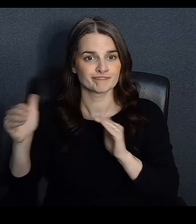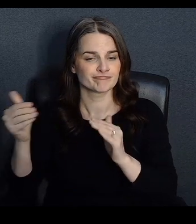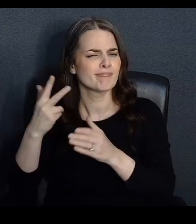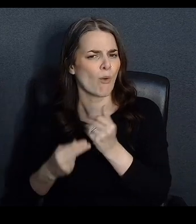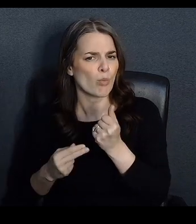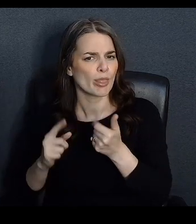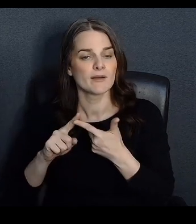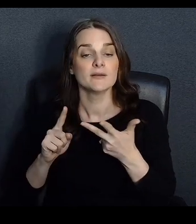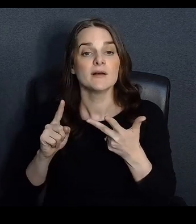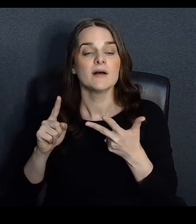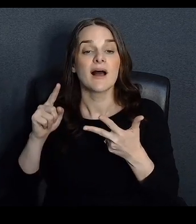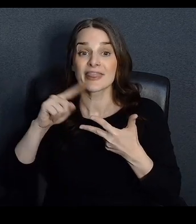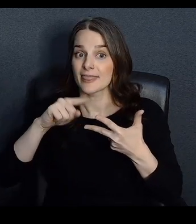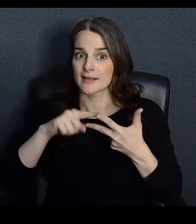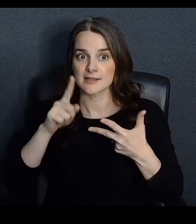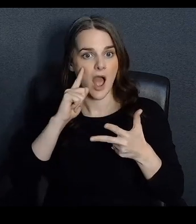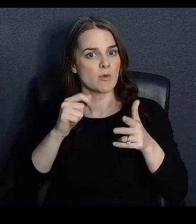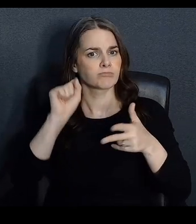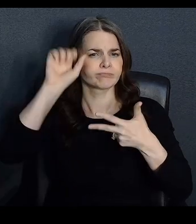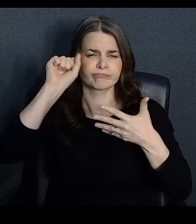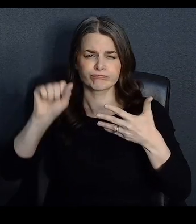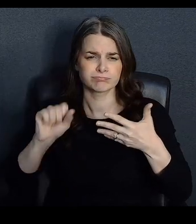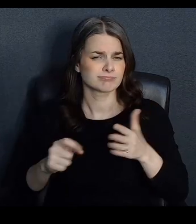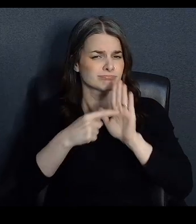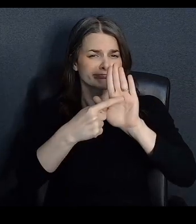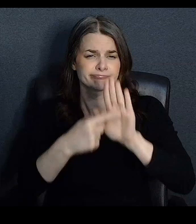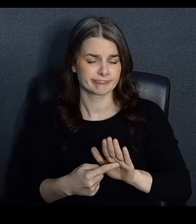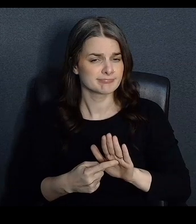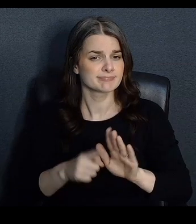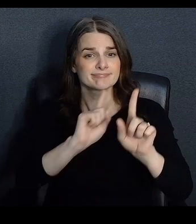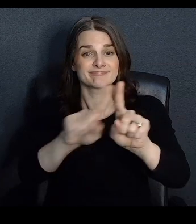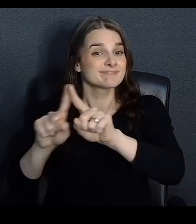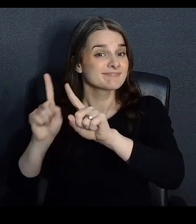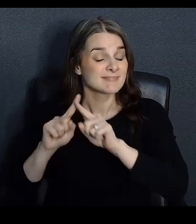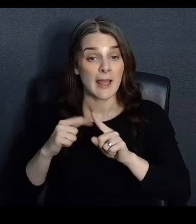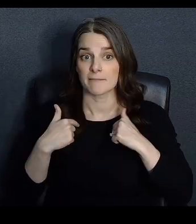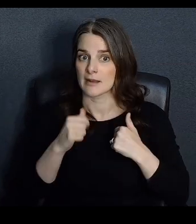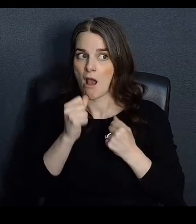But my goal isn't to endorse or advertise specific products, although I do hope that I can introduce you